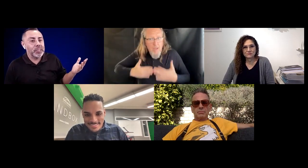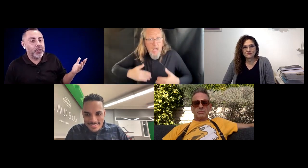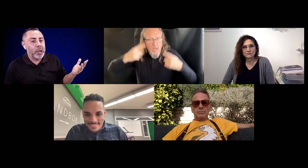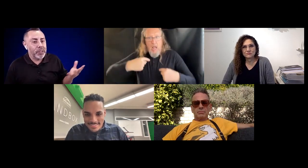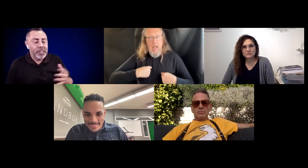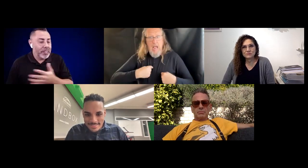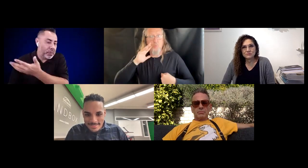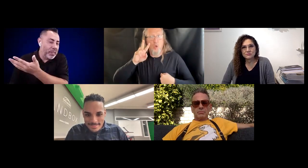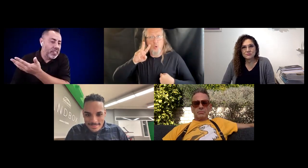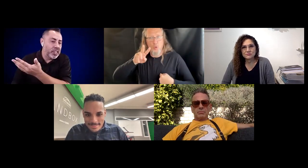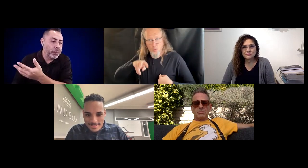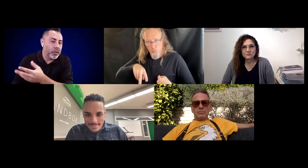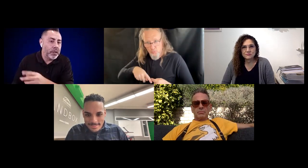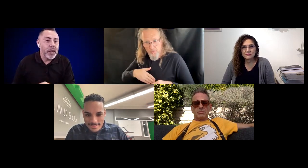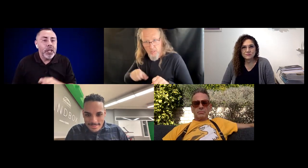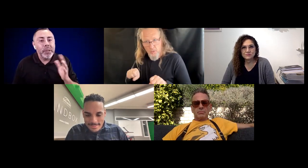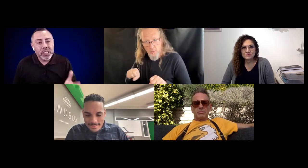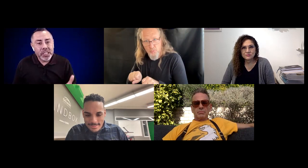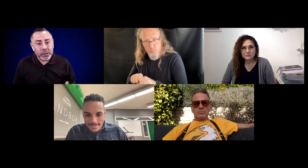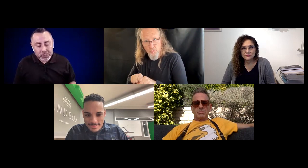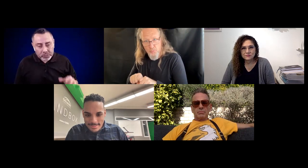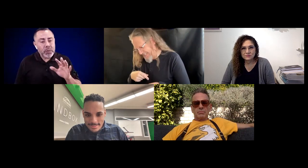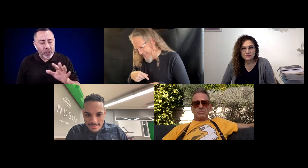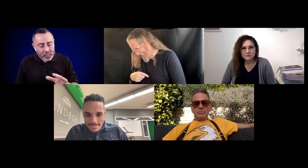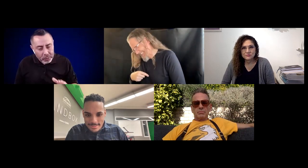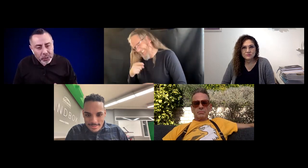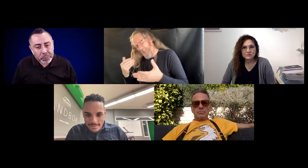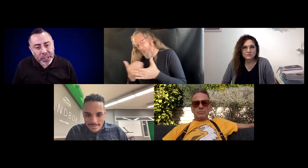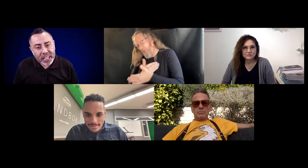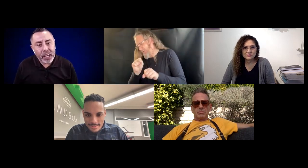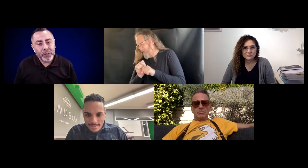That depends on the interpreter. But still let me break that down, for you.